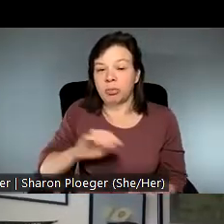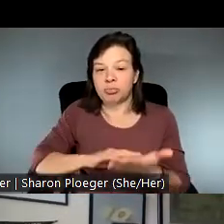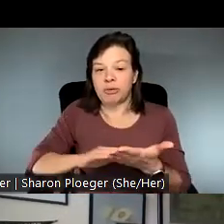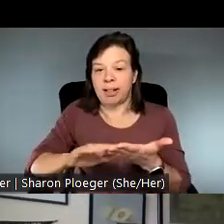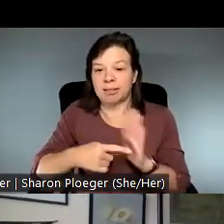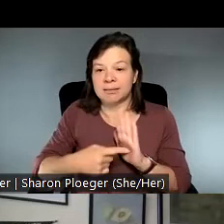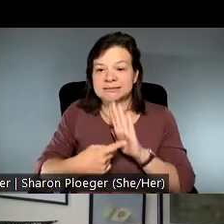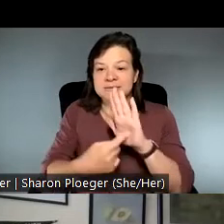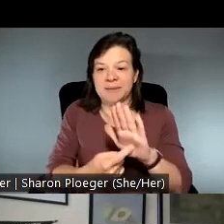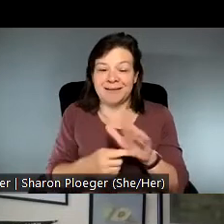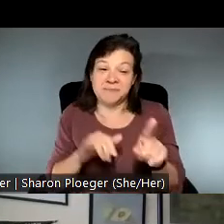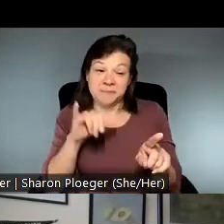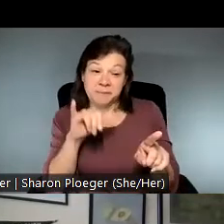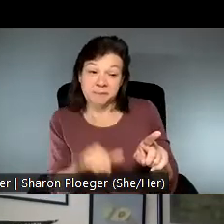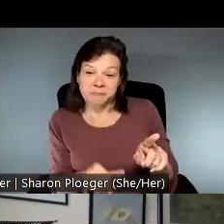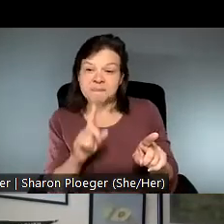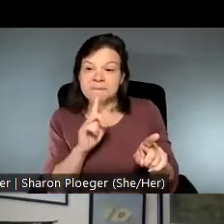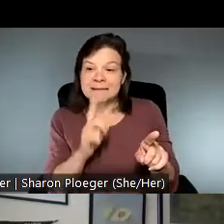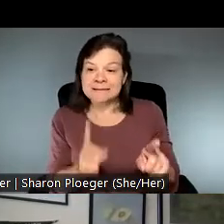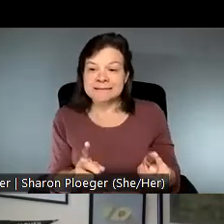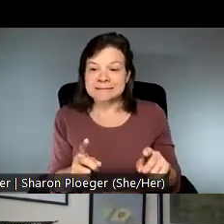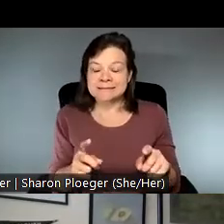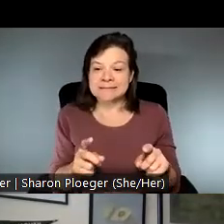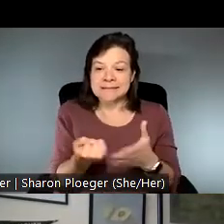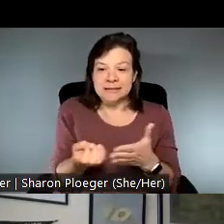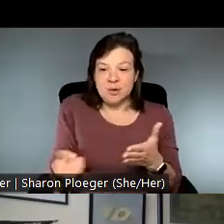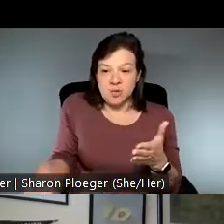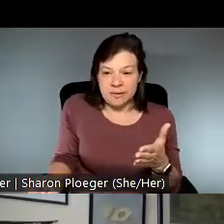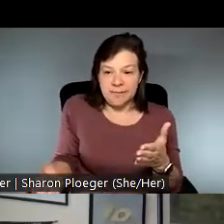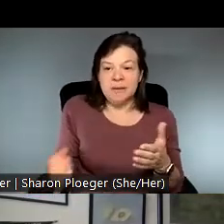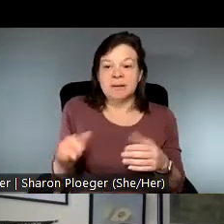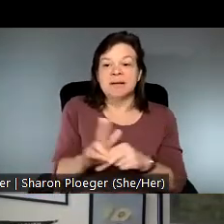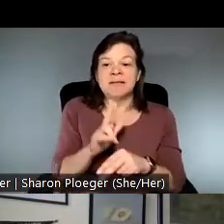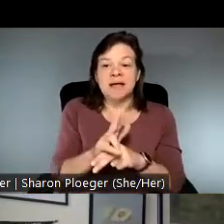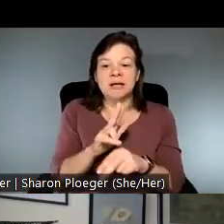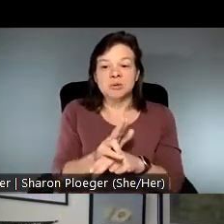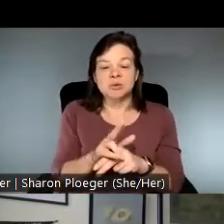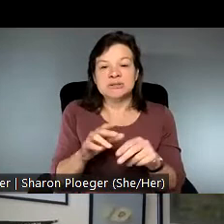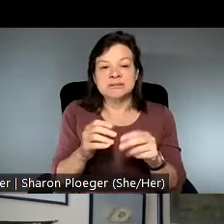A refreshable Braille display is a device which uses a series of pens